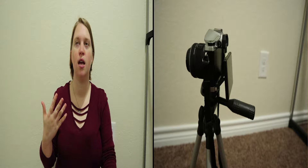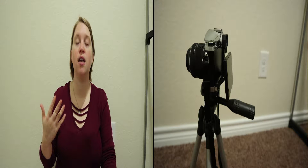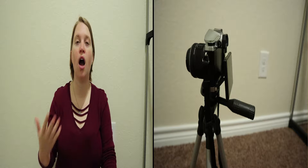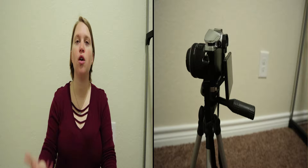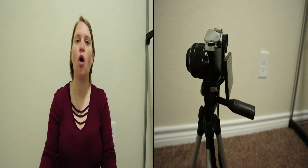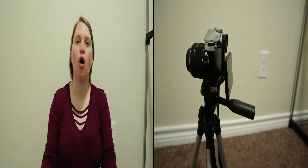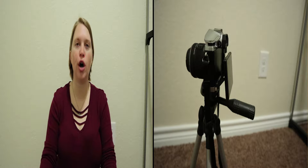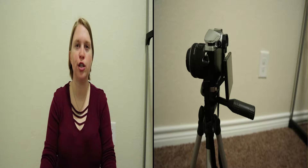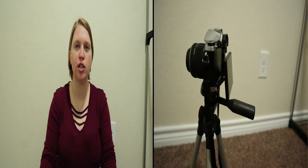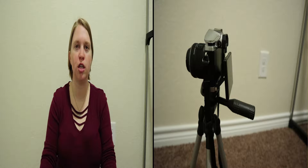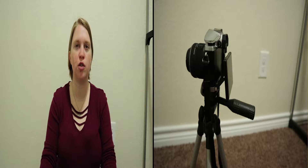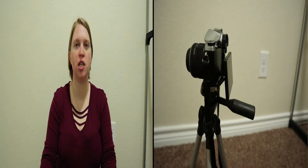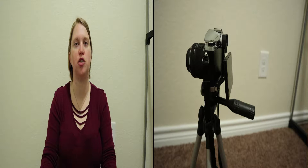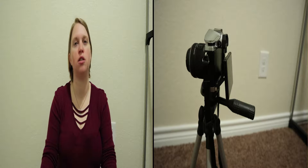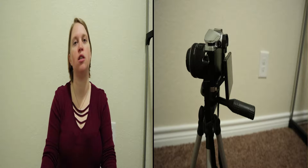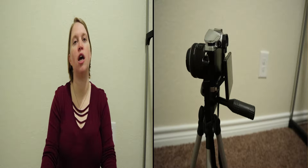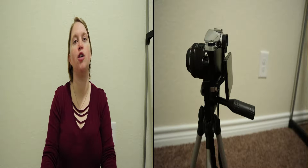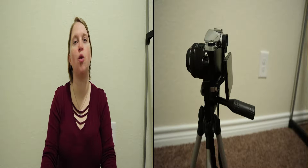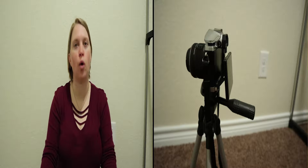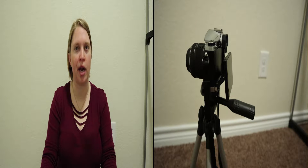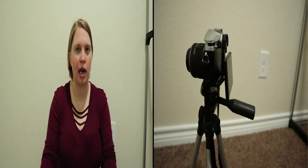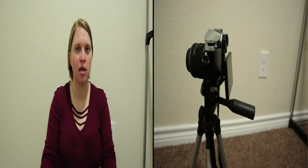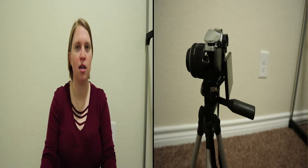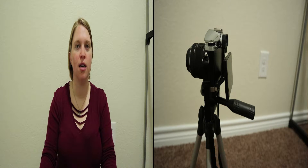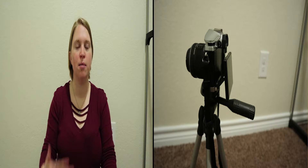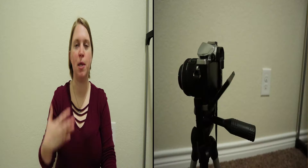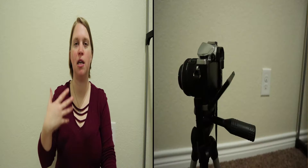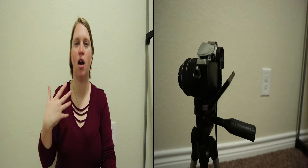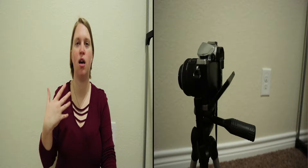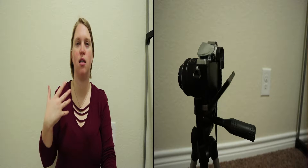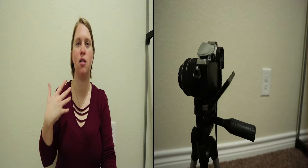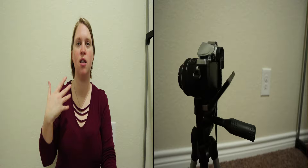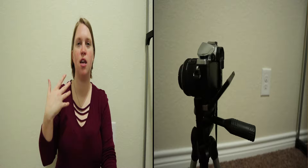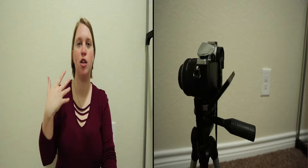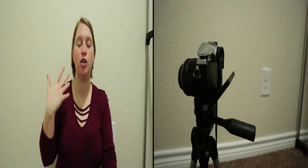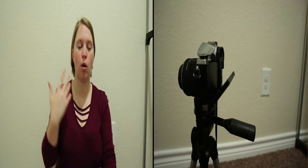Not hard to use, it's just annoying because you don't